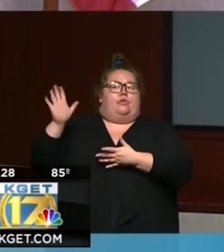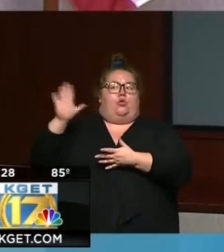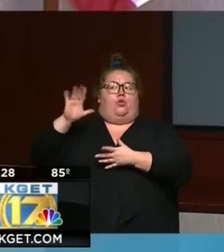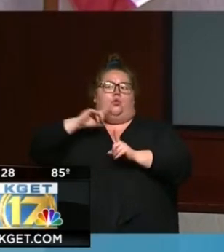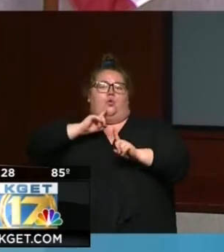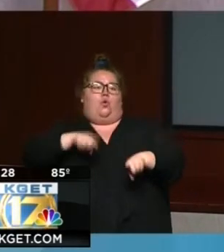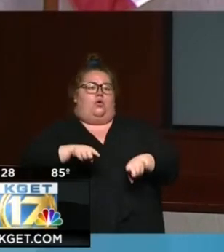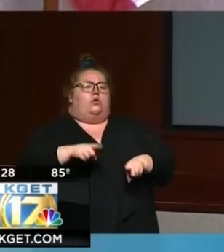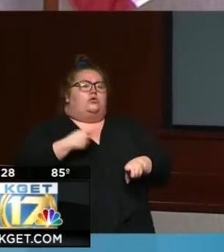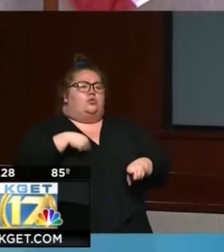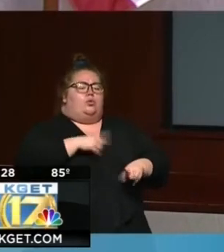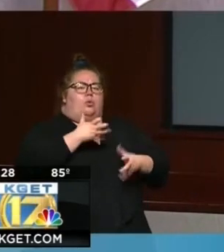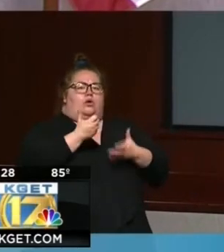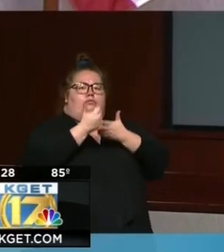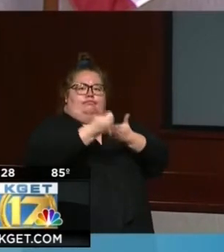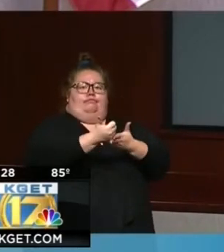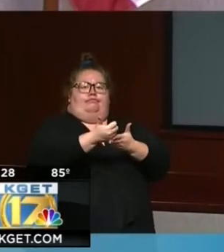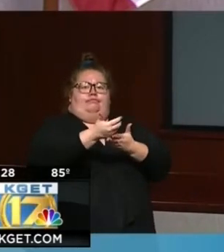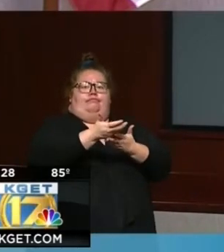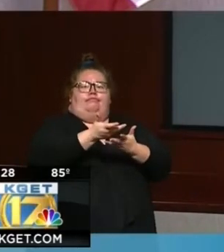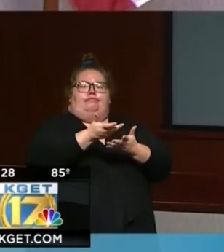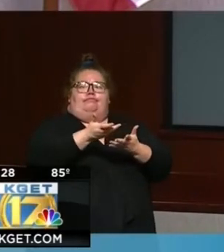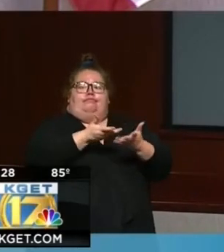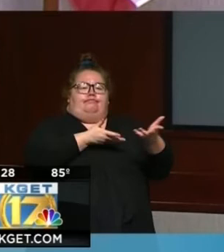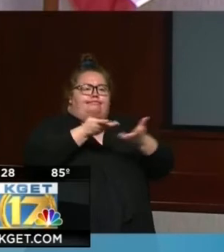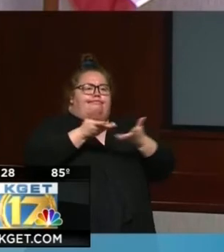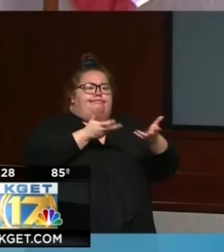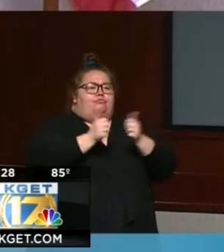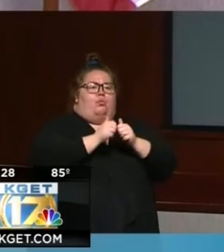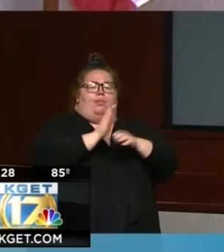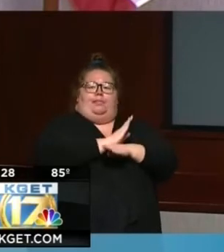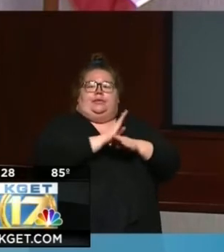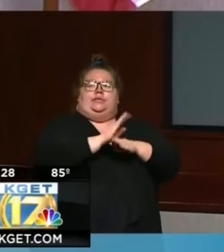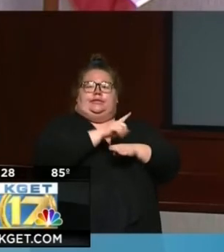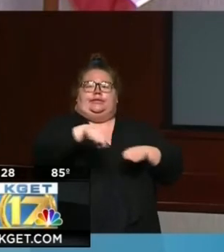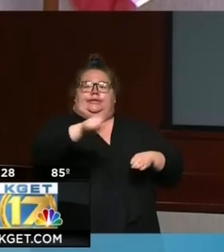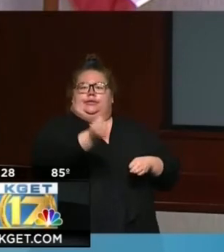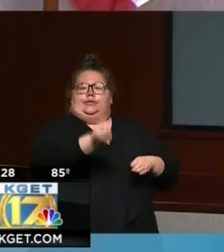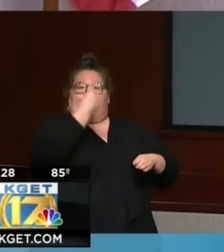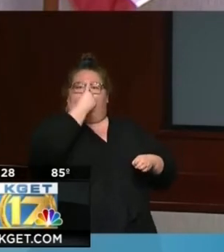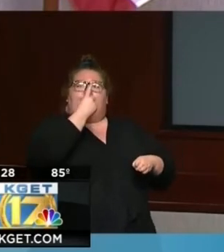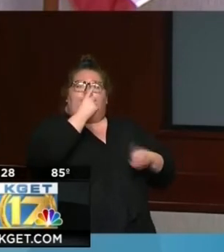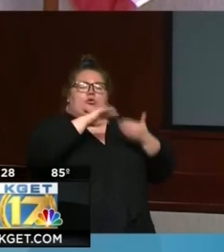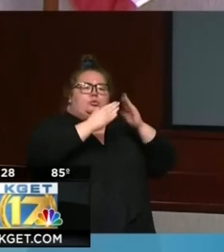OTHER BY THE NEWSOM ADMINISTRATION IS MAKING SURE THEY UNDERSTAND WHAT THEY OUGHT